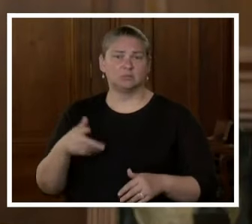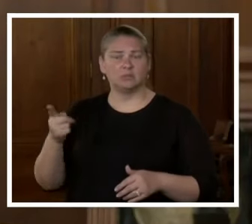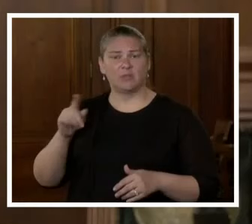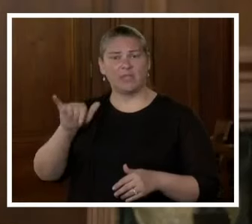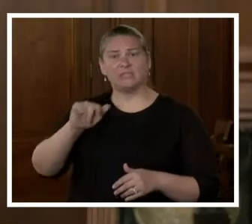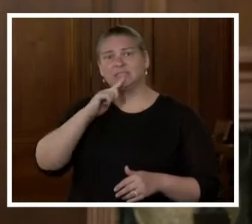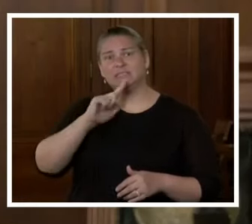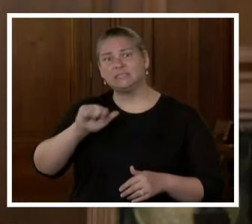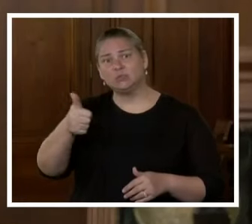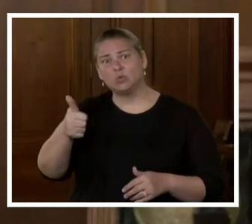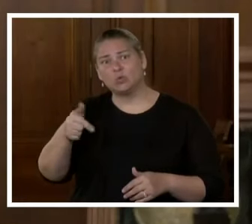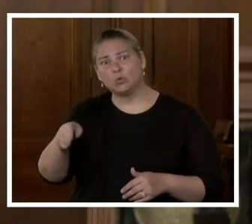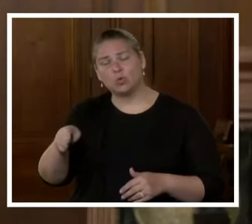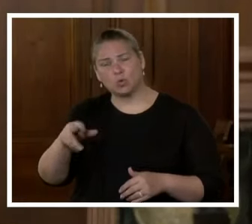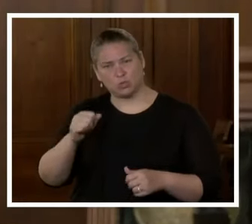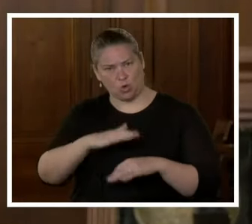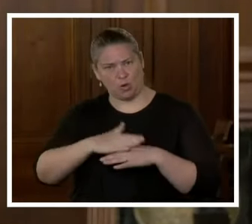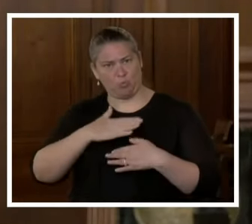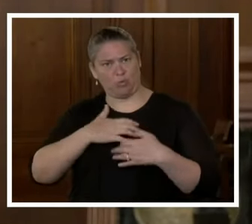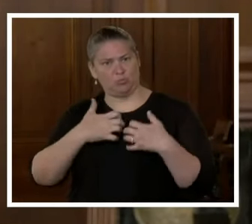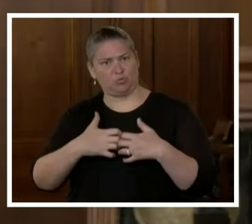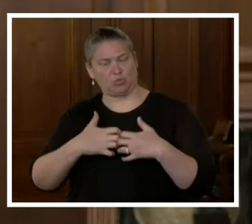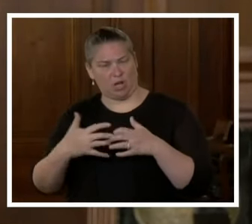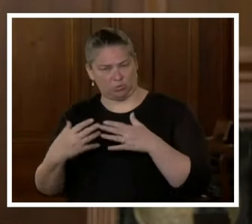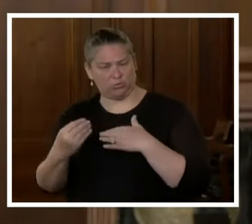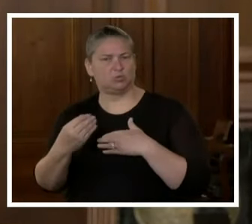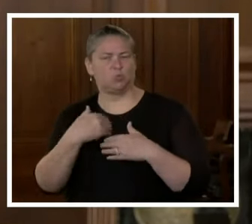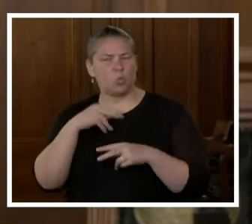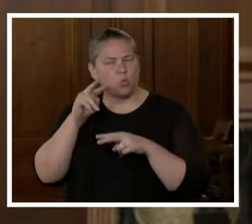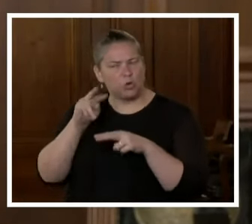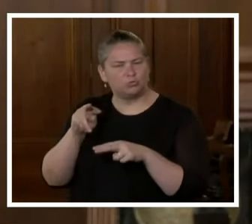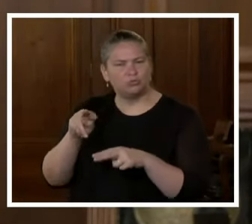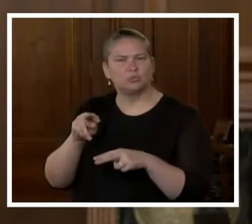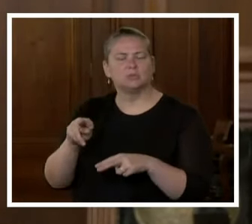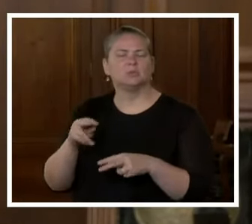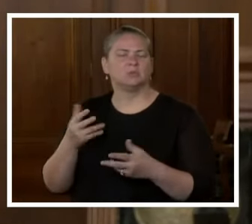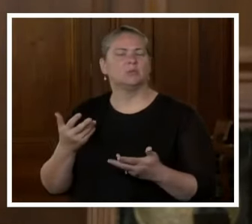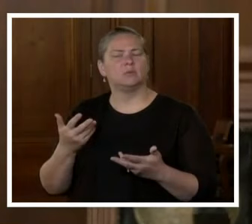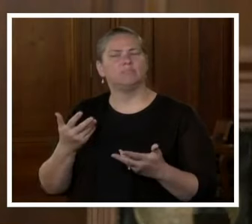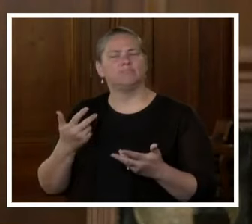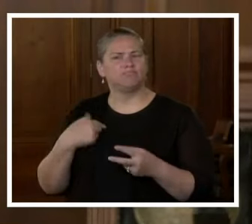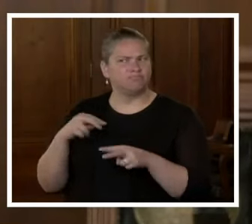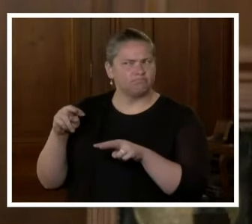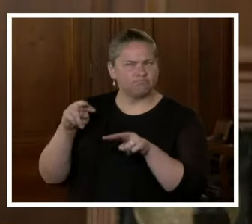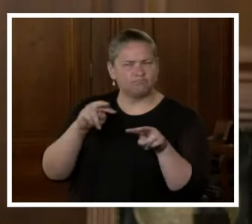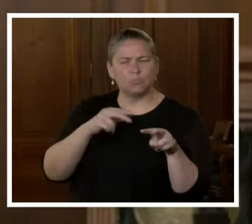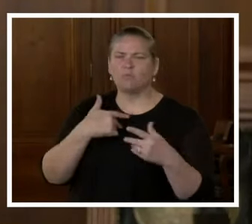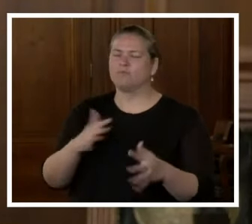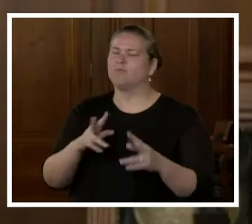DOWNTOWN LOUISVILLE AND COMMUNITIES ACROSS THE COUNTRY.